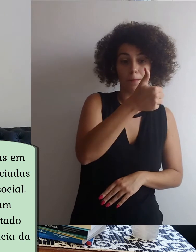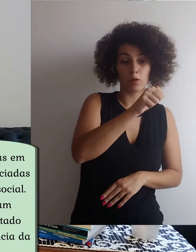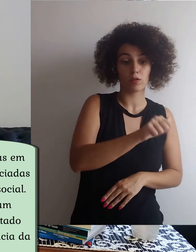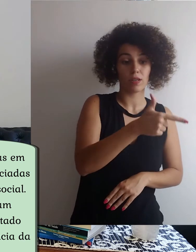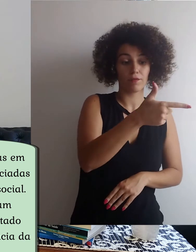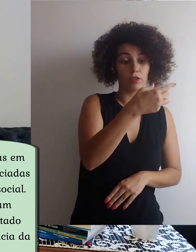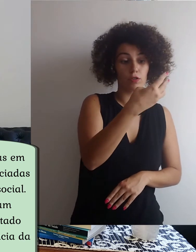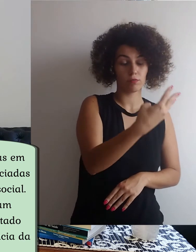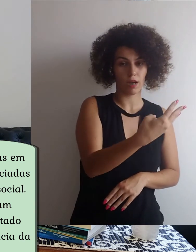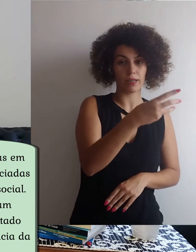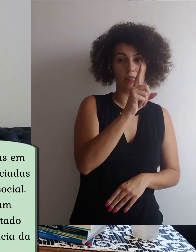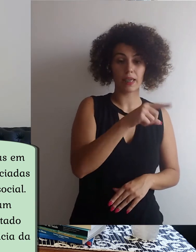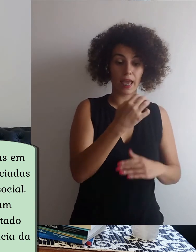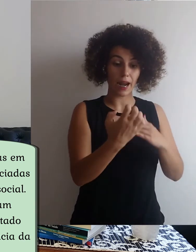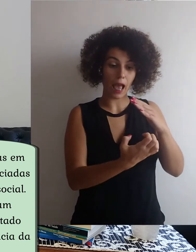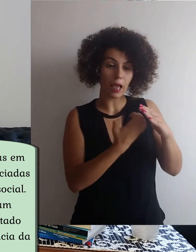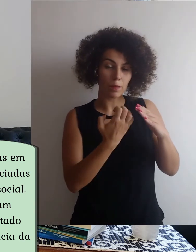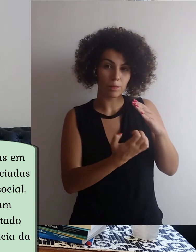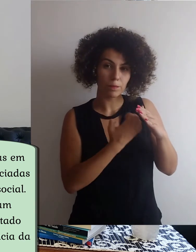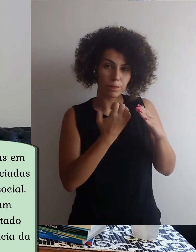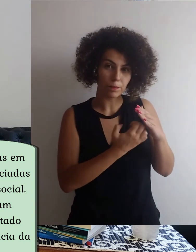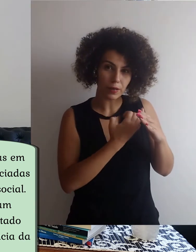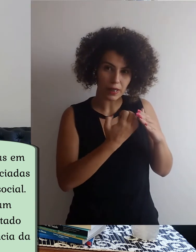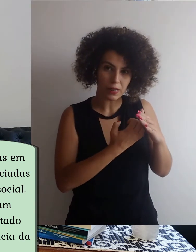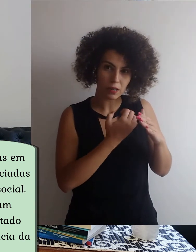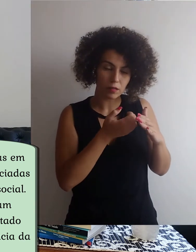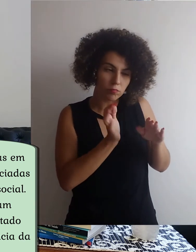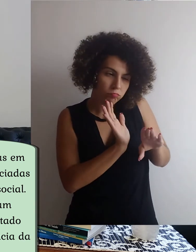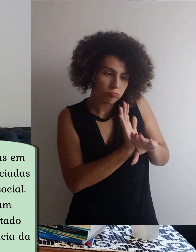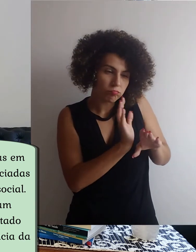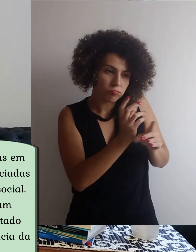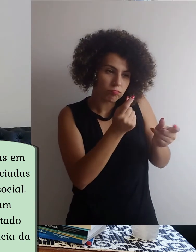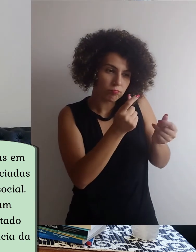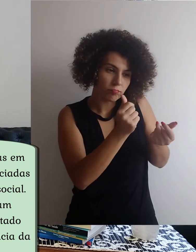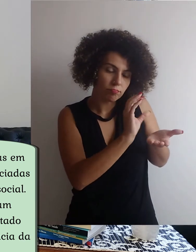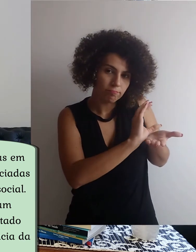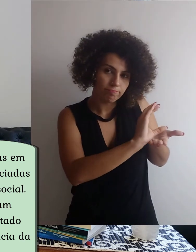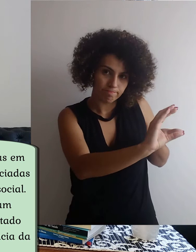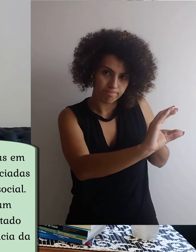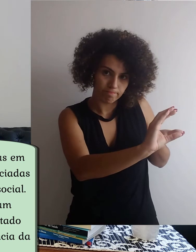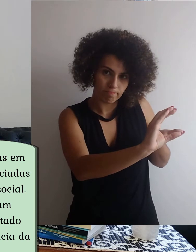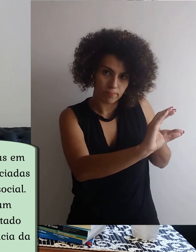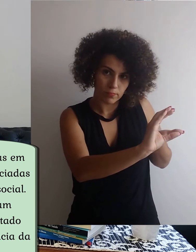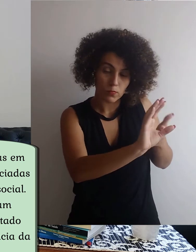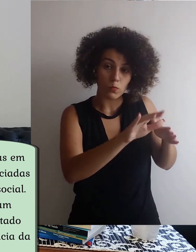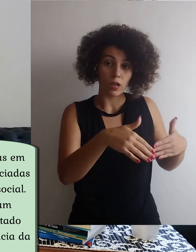emerged in 1923 and were funds managed by companies and financed by salaried workers.